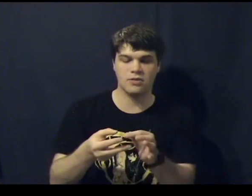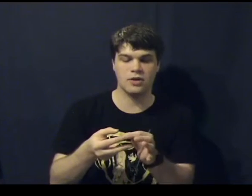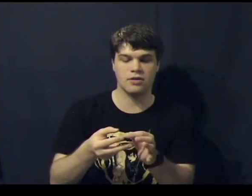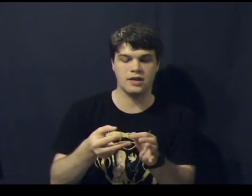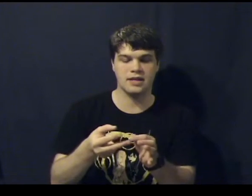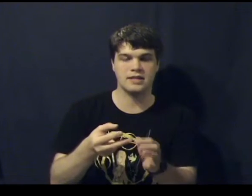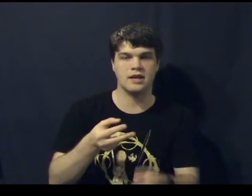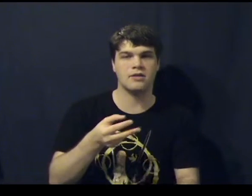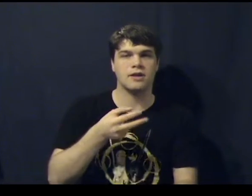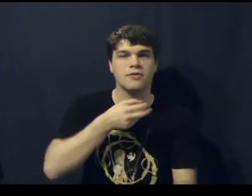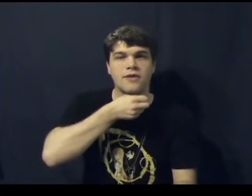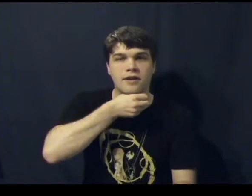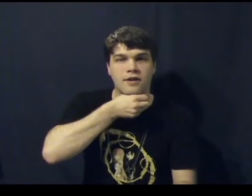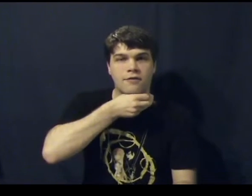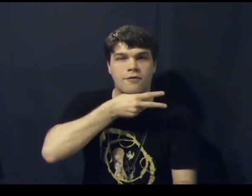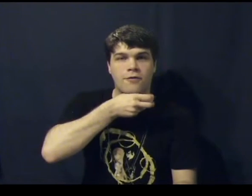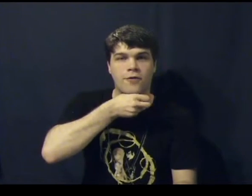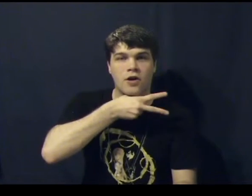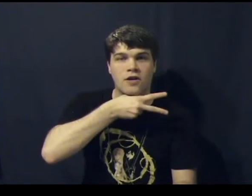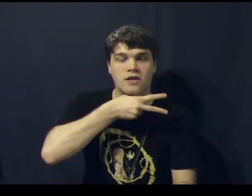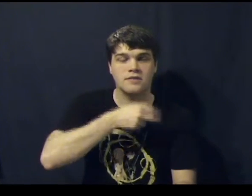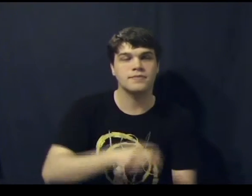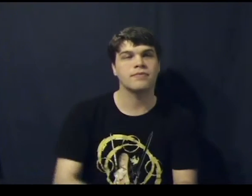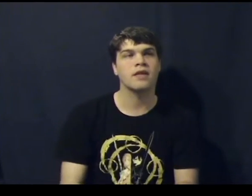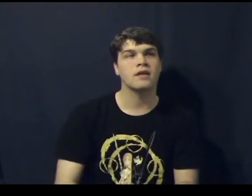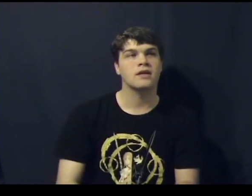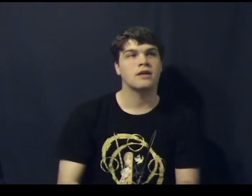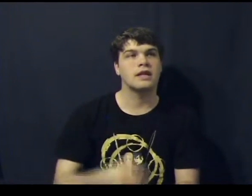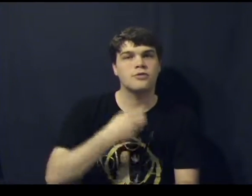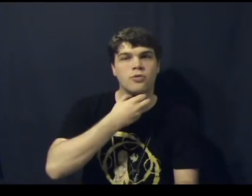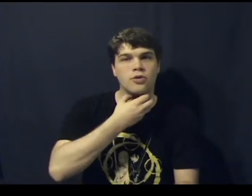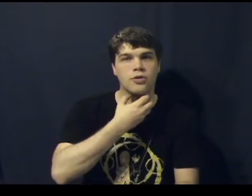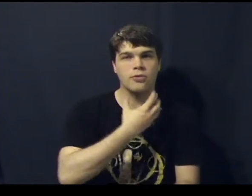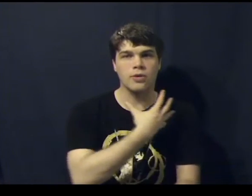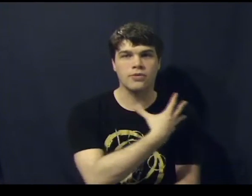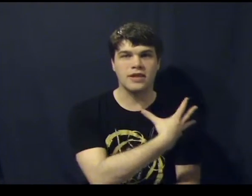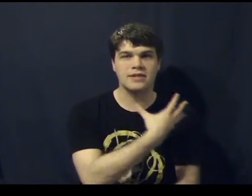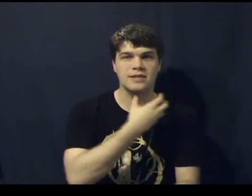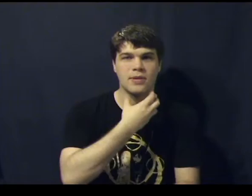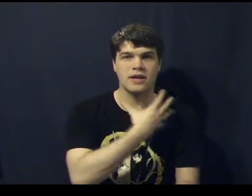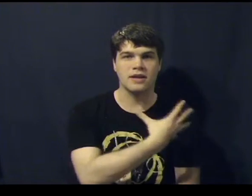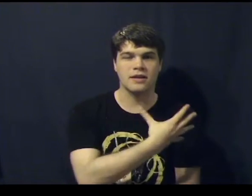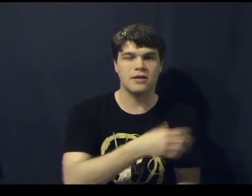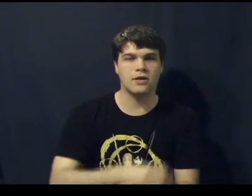your index and your middle finger. Frog. It's for their throat that's expanding, you know,